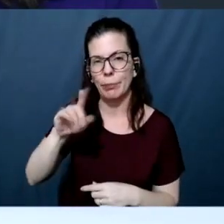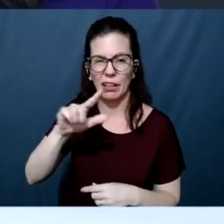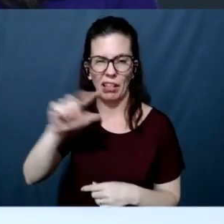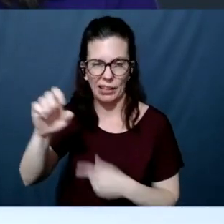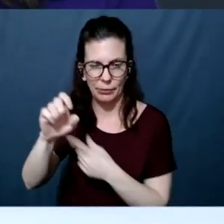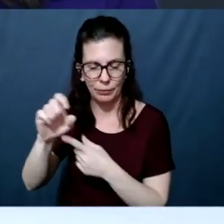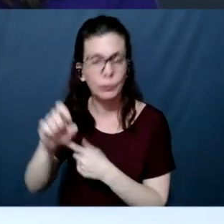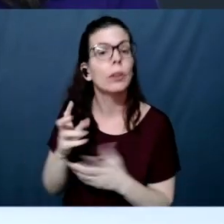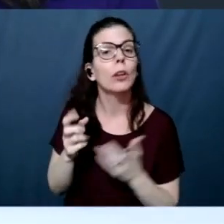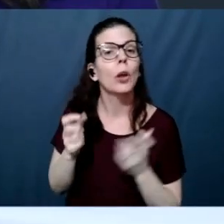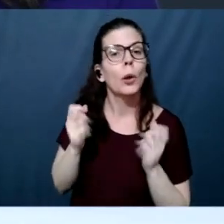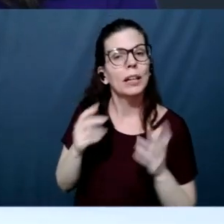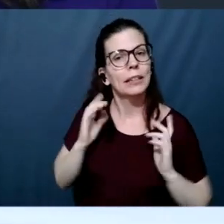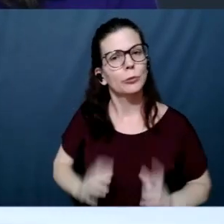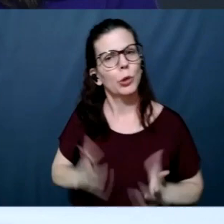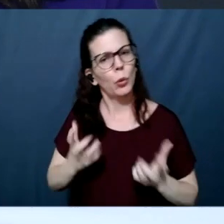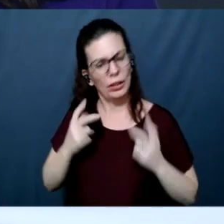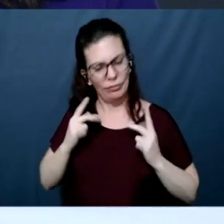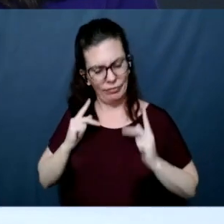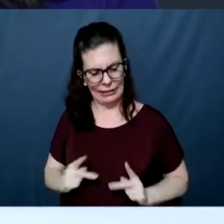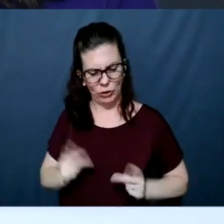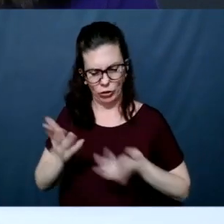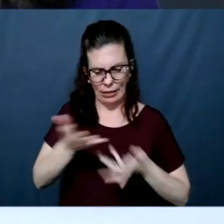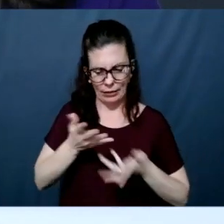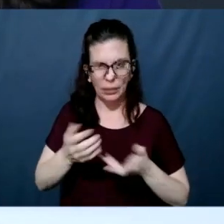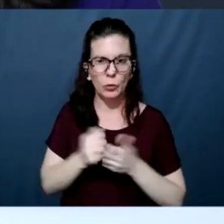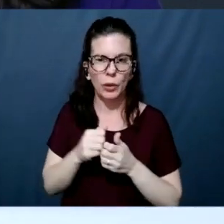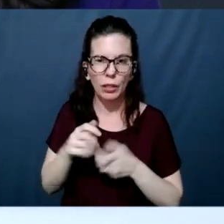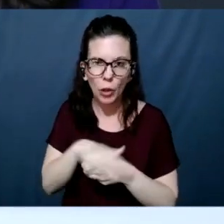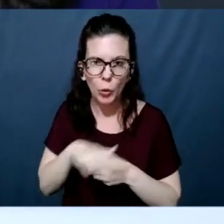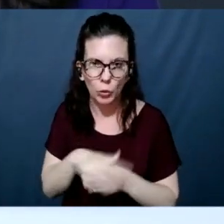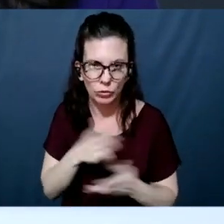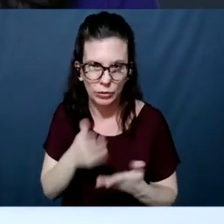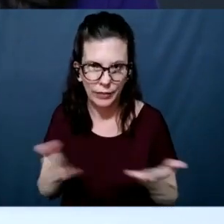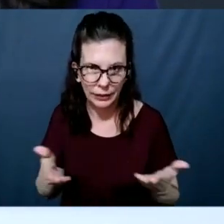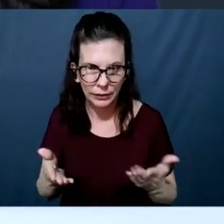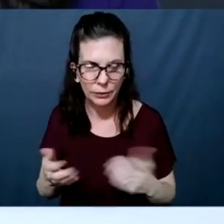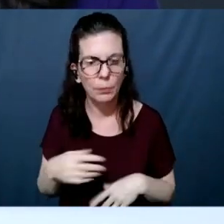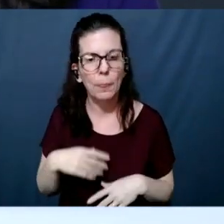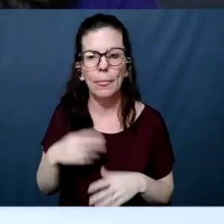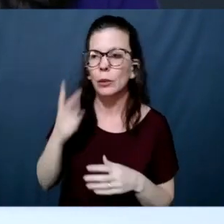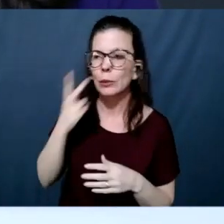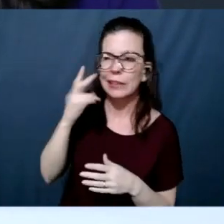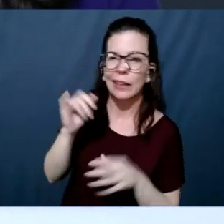access or be able to interact with other like mobile devices. We see this a lot, like in smart home environments